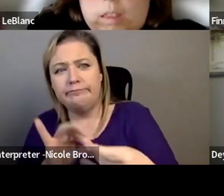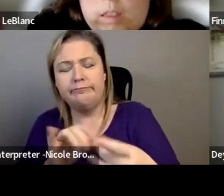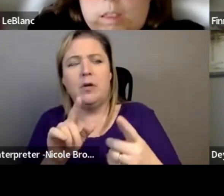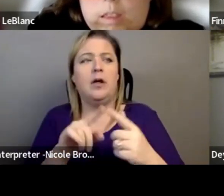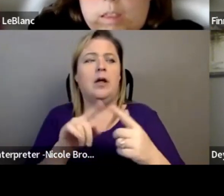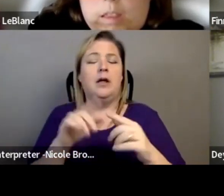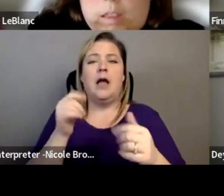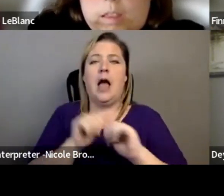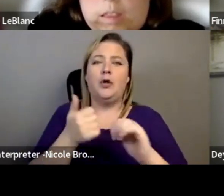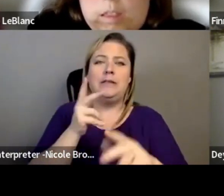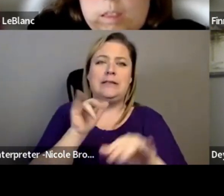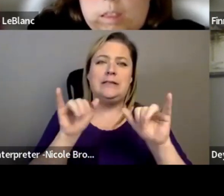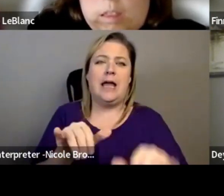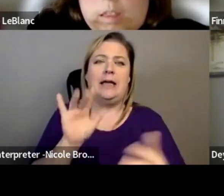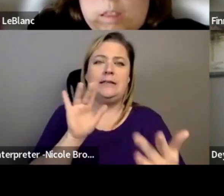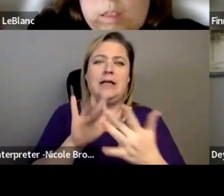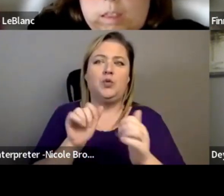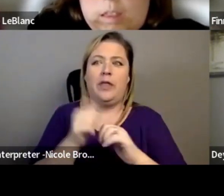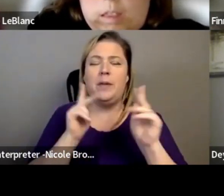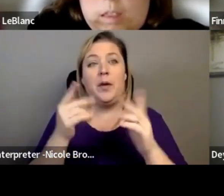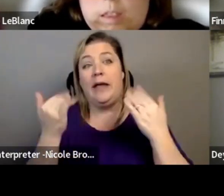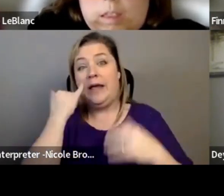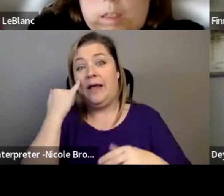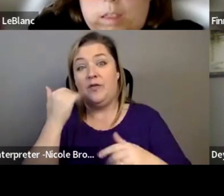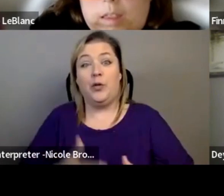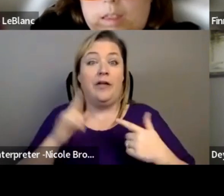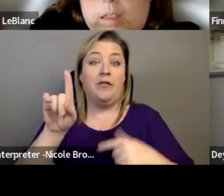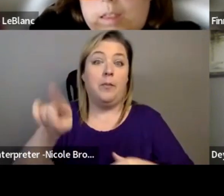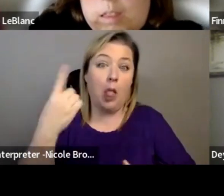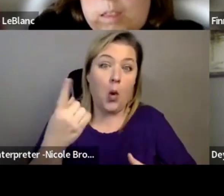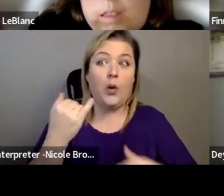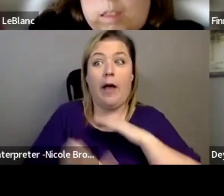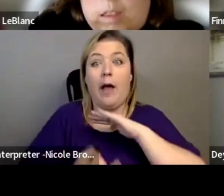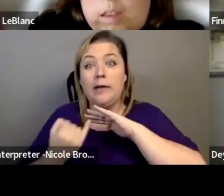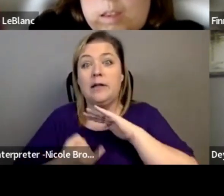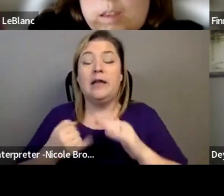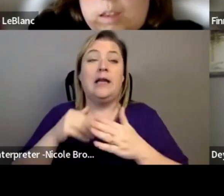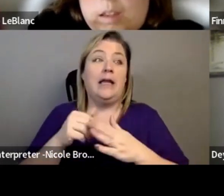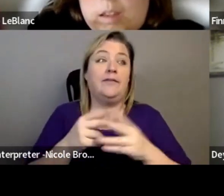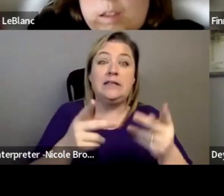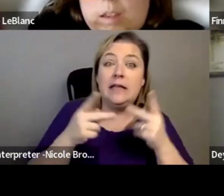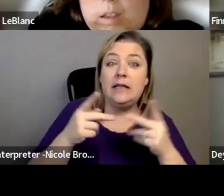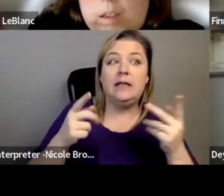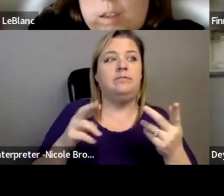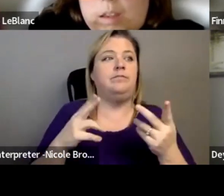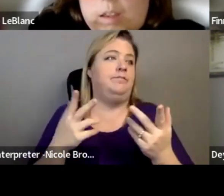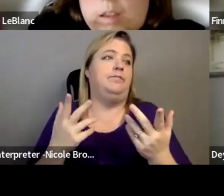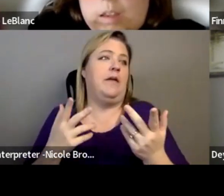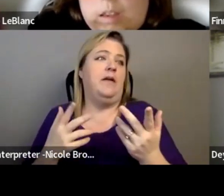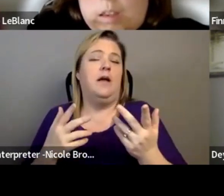especially if you live alone, or you're isolated, or you're institutionalized, or there's something else going on in your life, it's disconnecting from